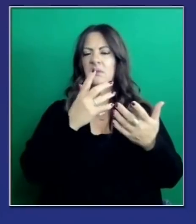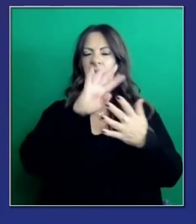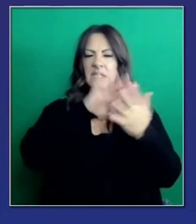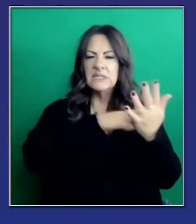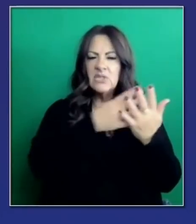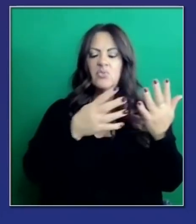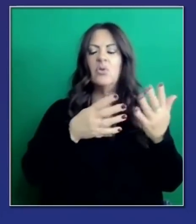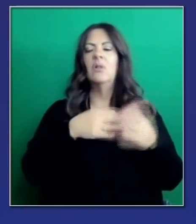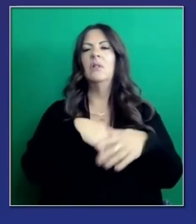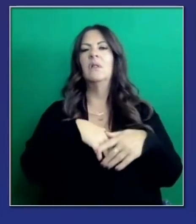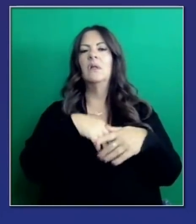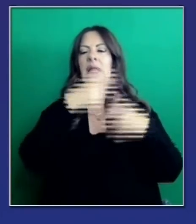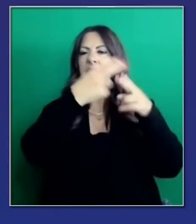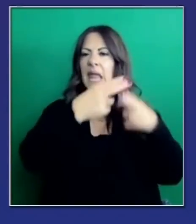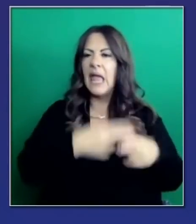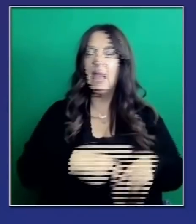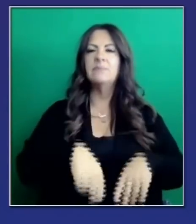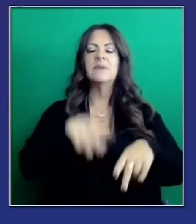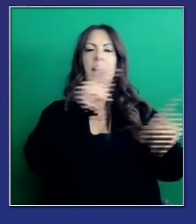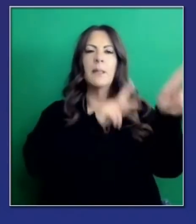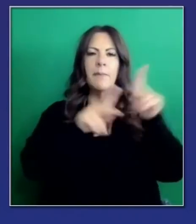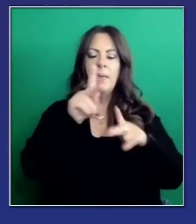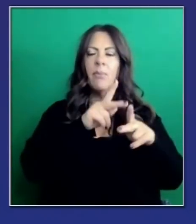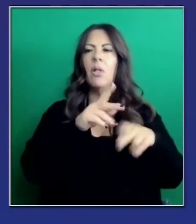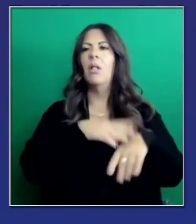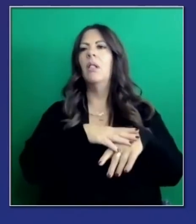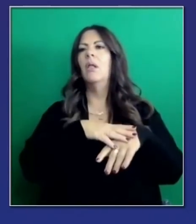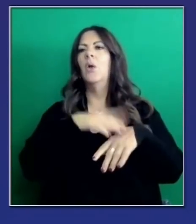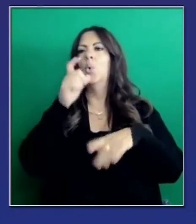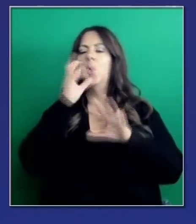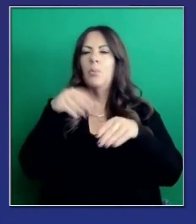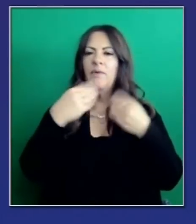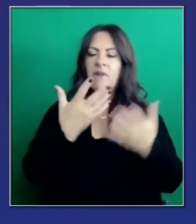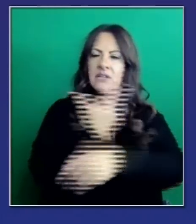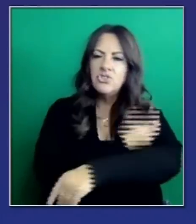SPECTRUM, BOTTOM-UP, TOP-DOWN, PROVIDERS, THE WHOLE SPECTRUM